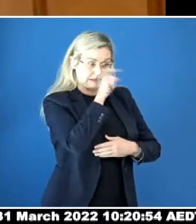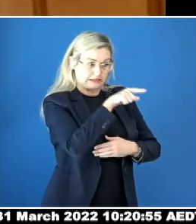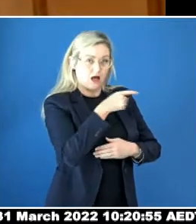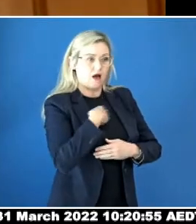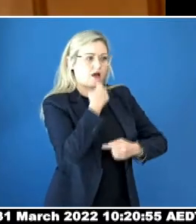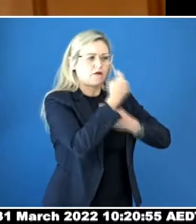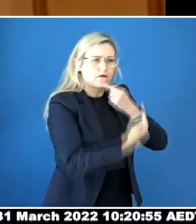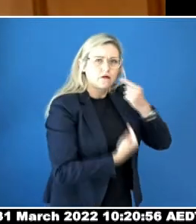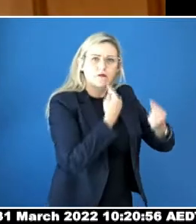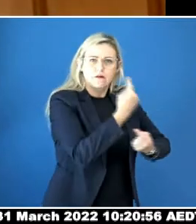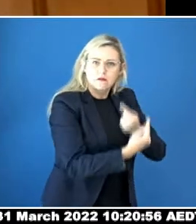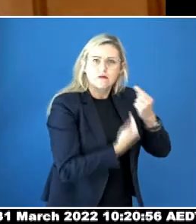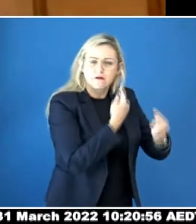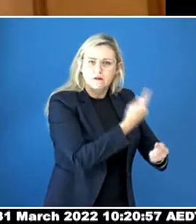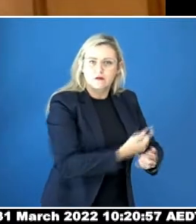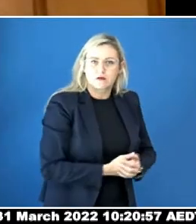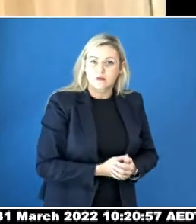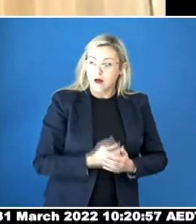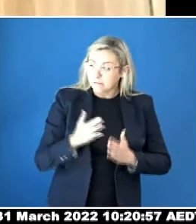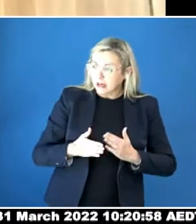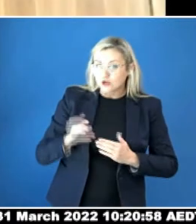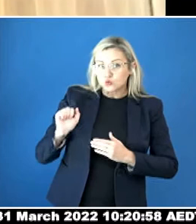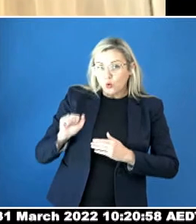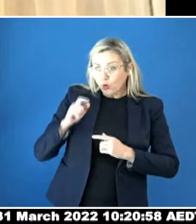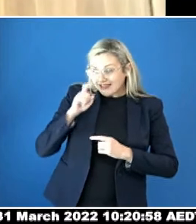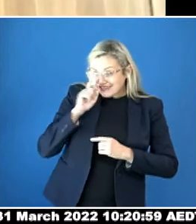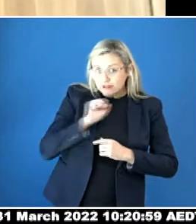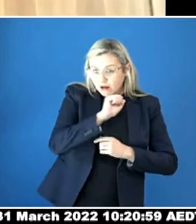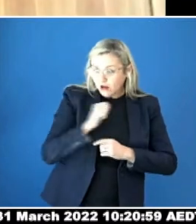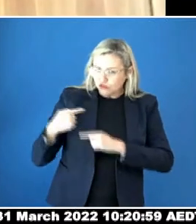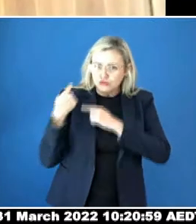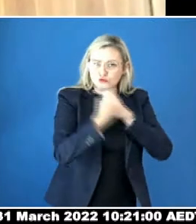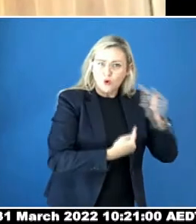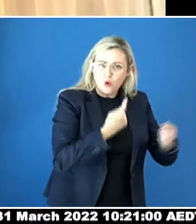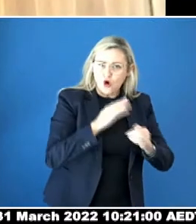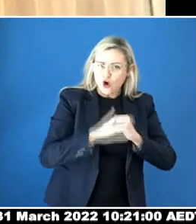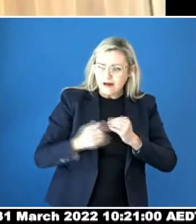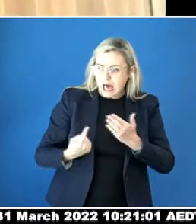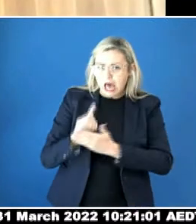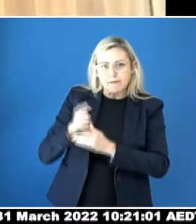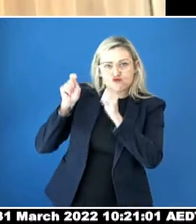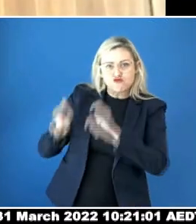So you told your sister that you'd been raped by somebody at the centre.